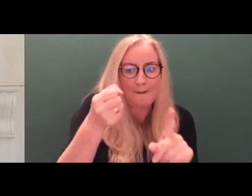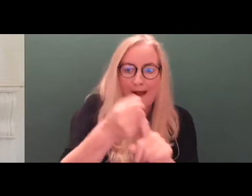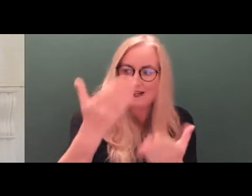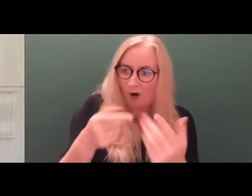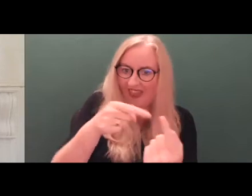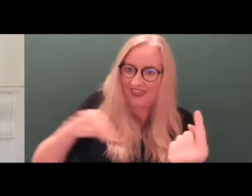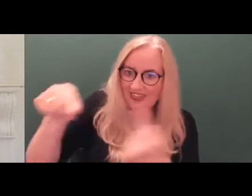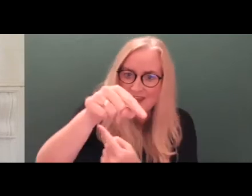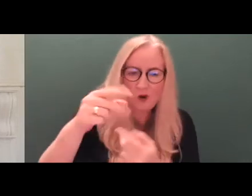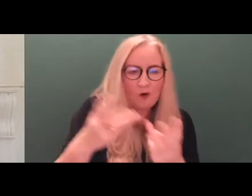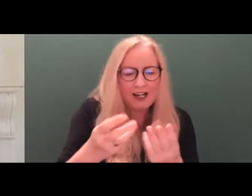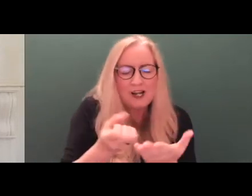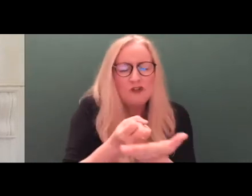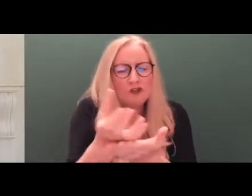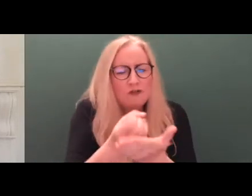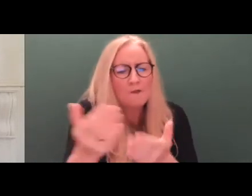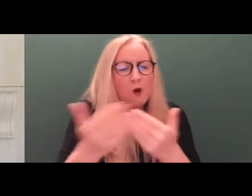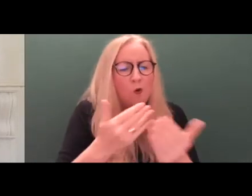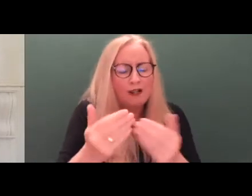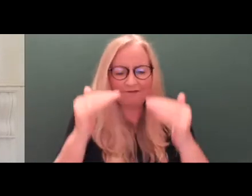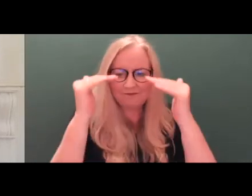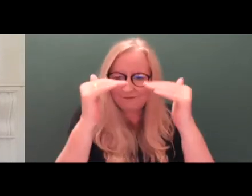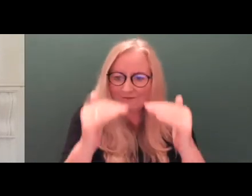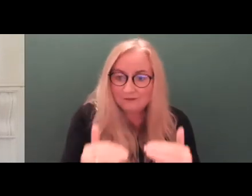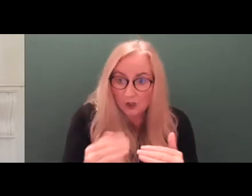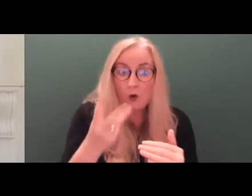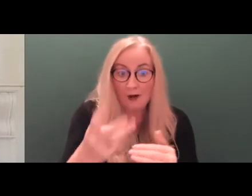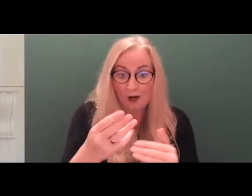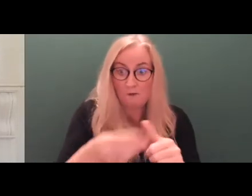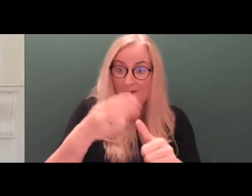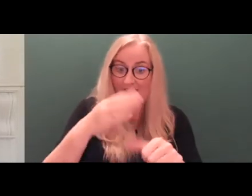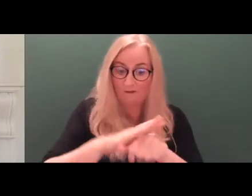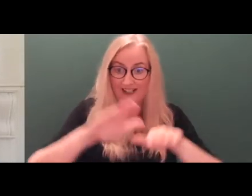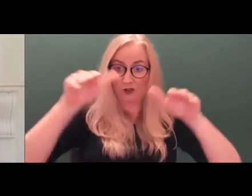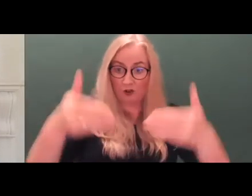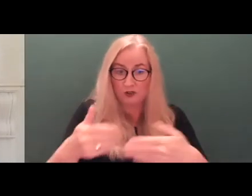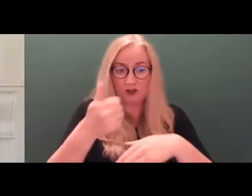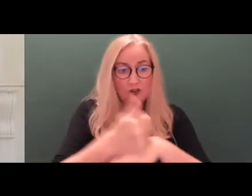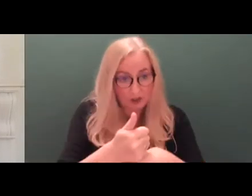describe the measures being taken to prepare for its introduction. Thank you Áine Flynn from the